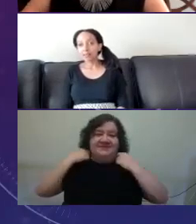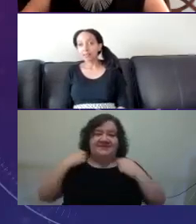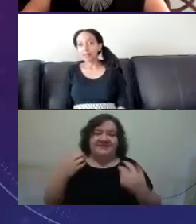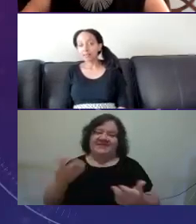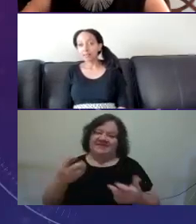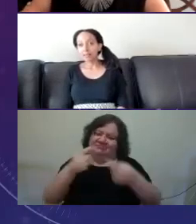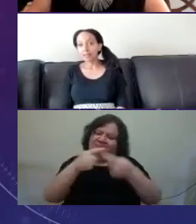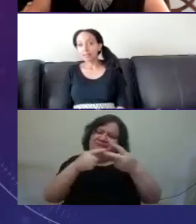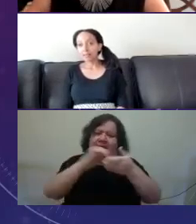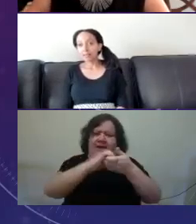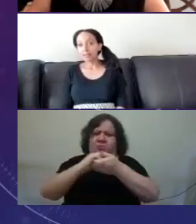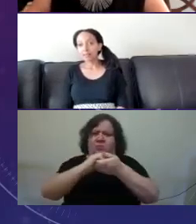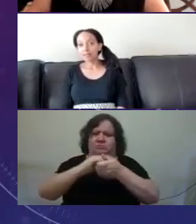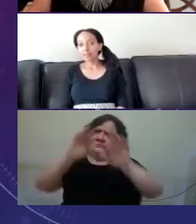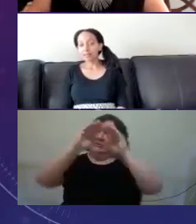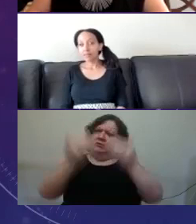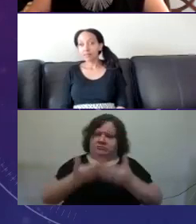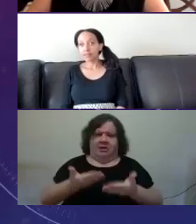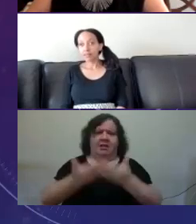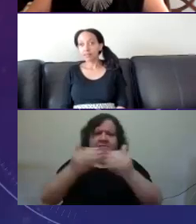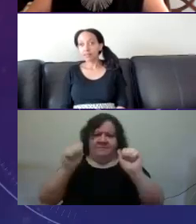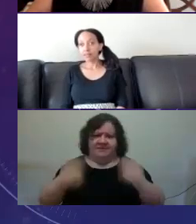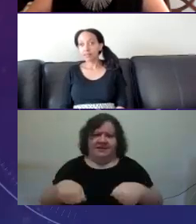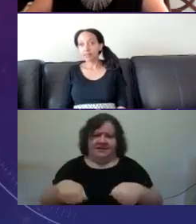Kerry yes you did